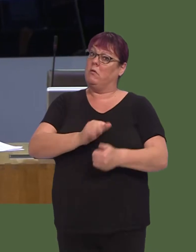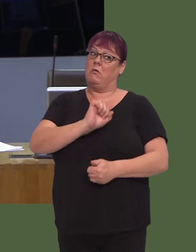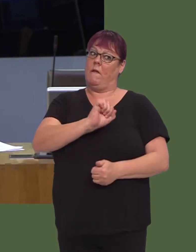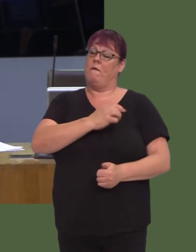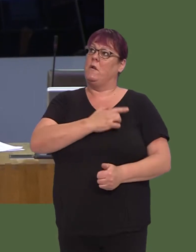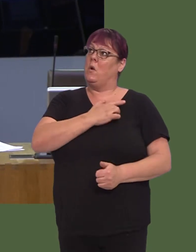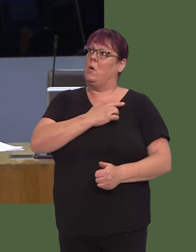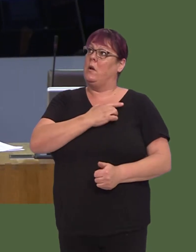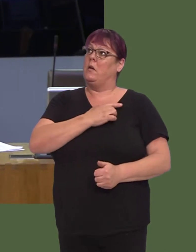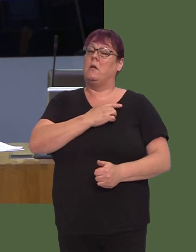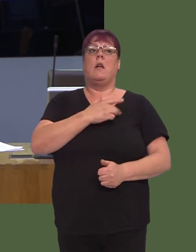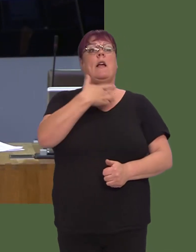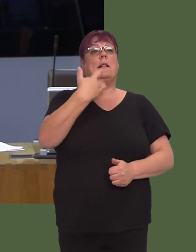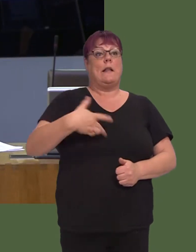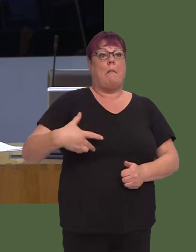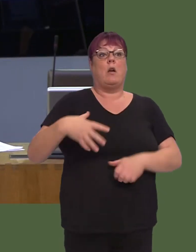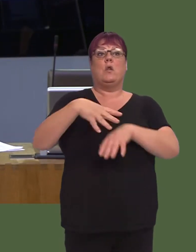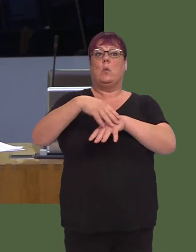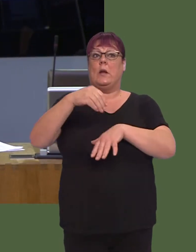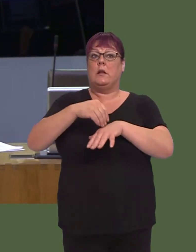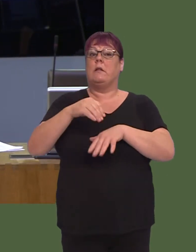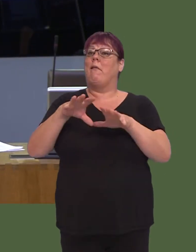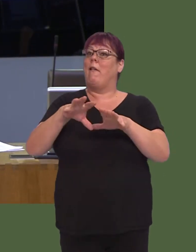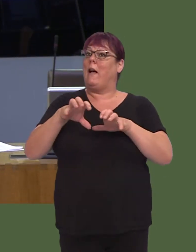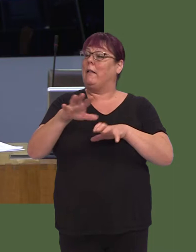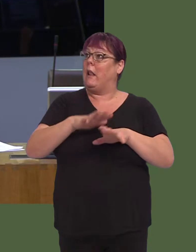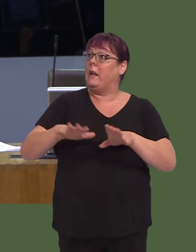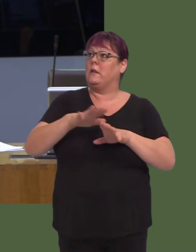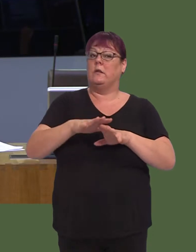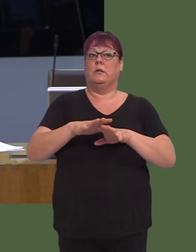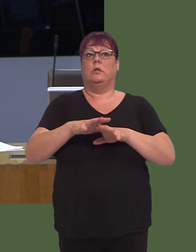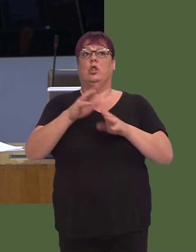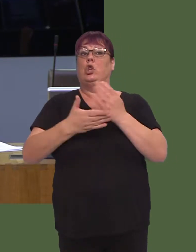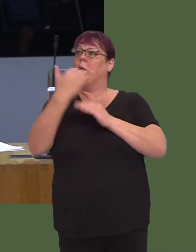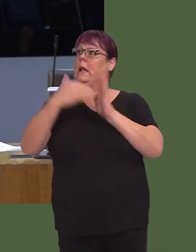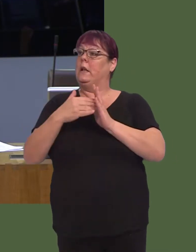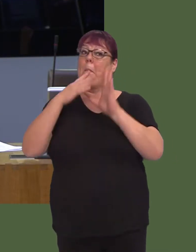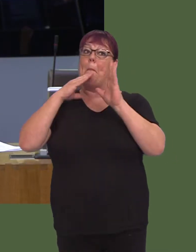Now, it has already been banned in Denmark, Sweden, Iceland and New Zealand.